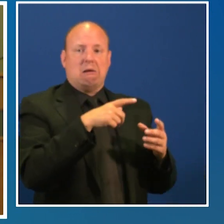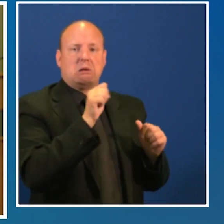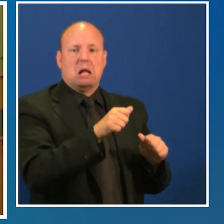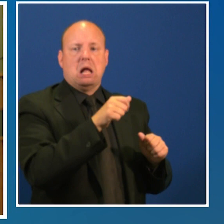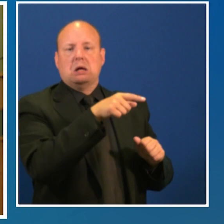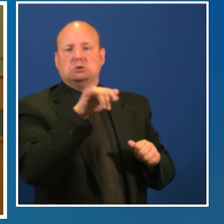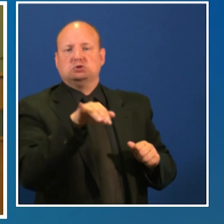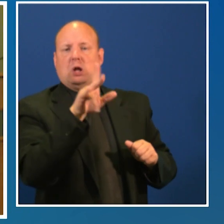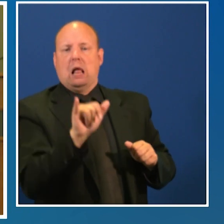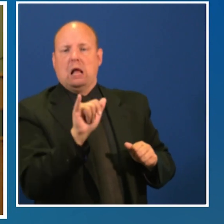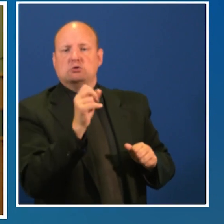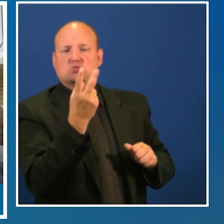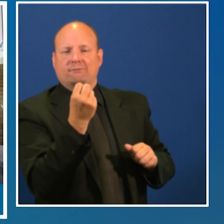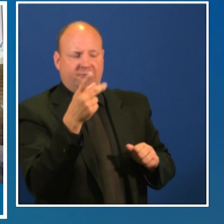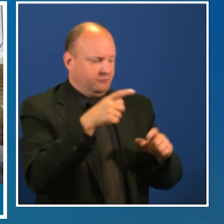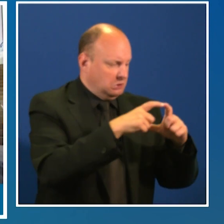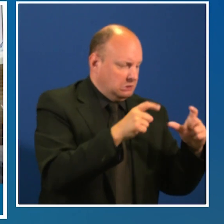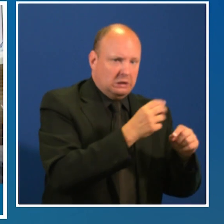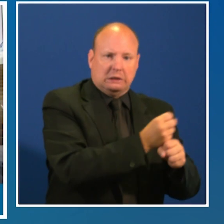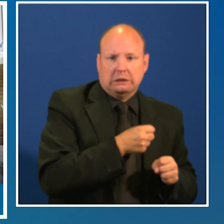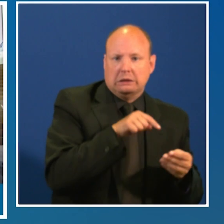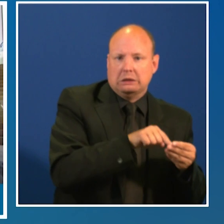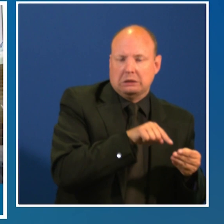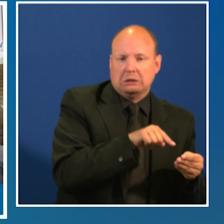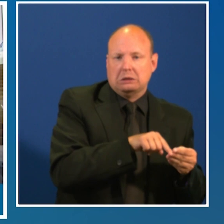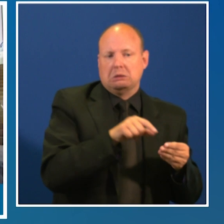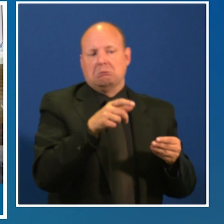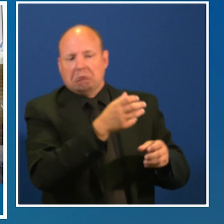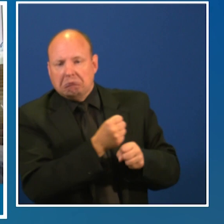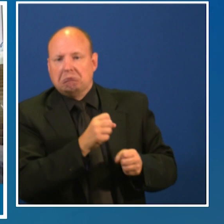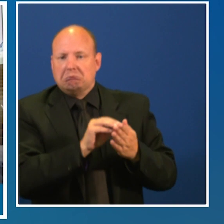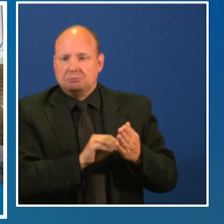water exercise classes will also return to normal, but public